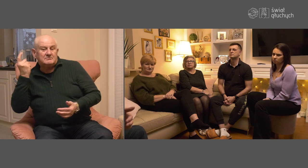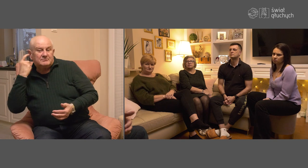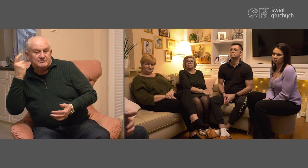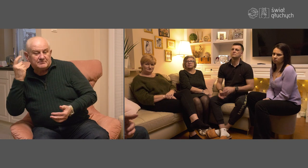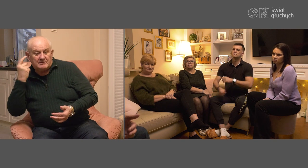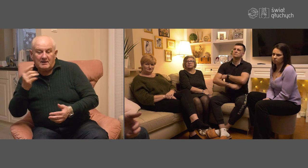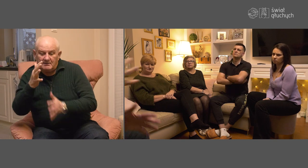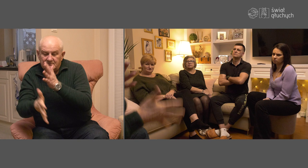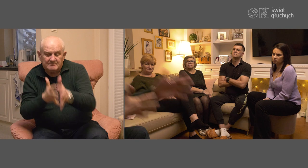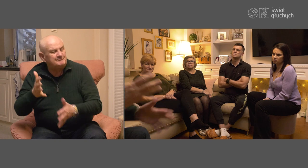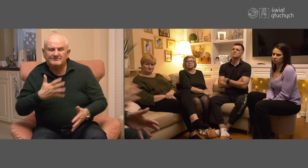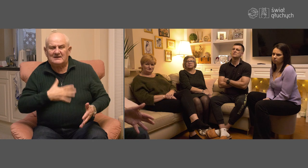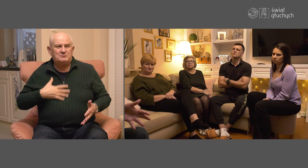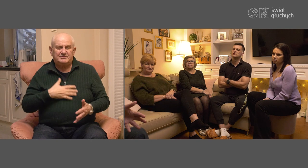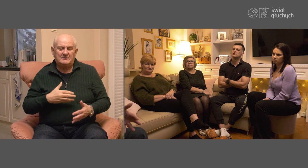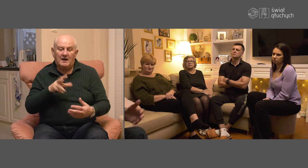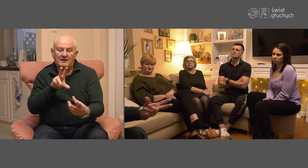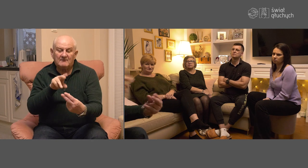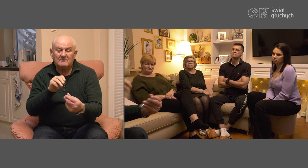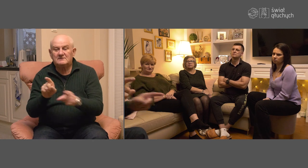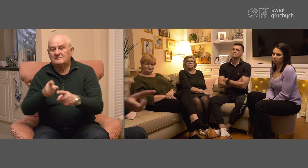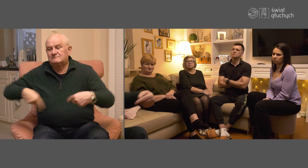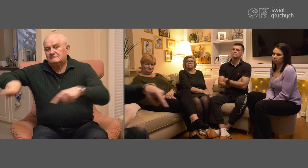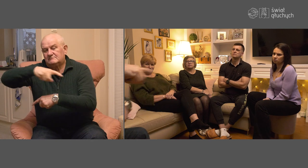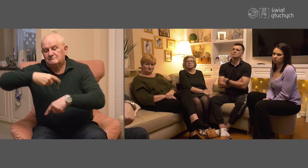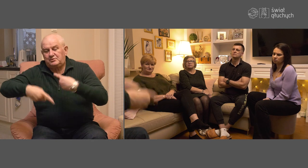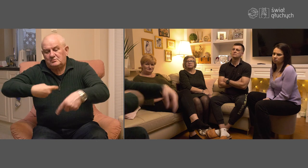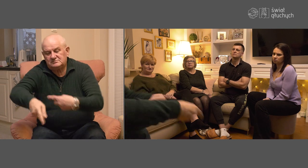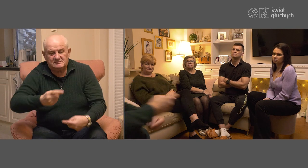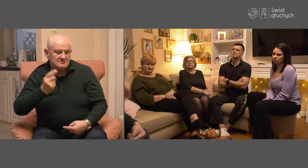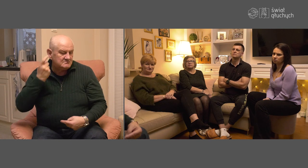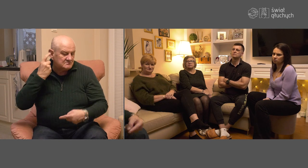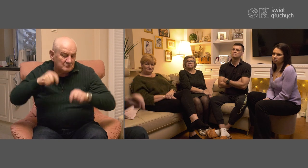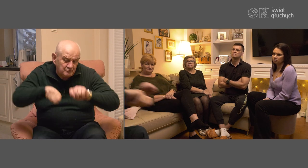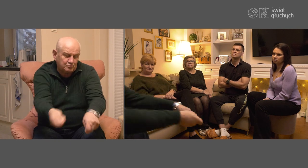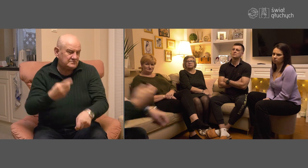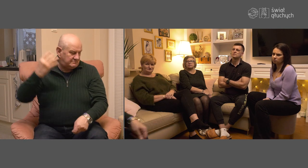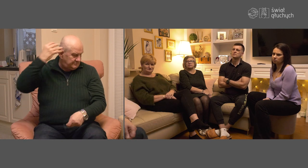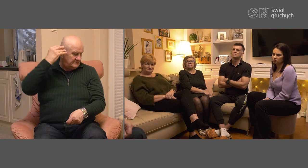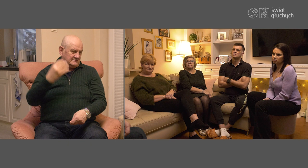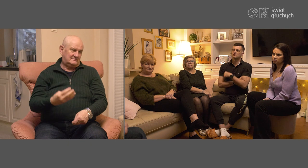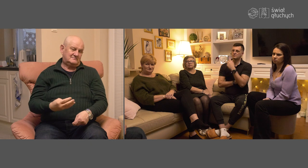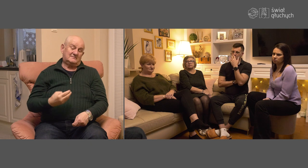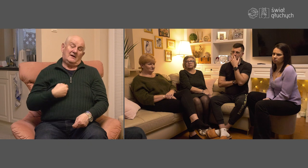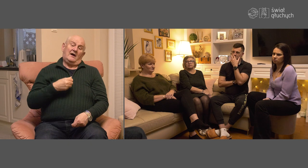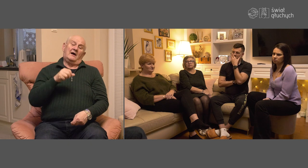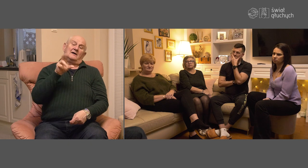but the baby was born in a hearing family (and they don't like to sign), they want to have intergenerational contact. so they forced this child to have an cochlear implant.